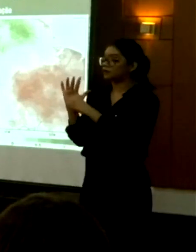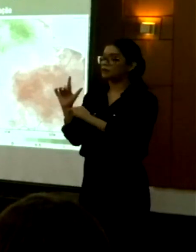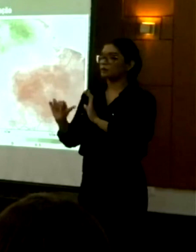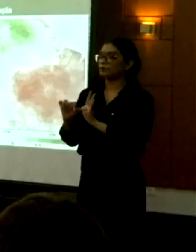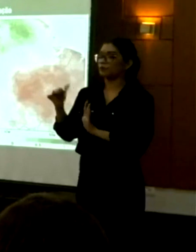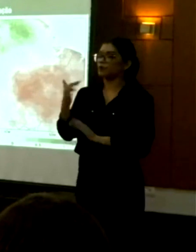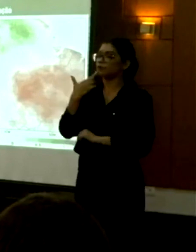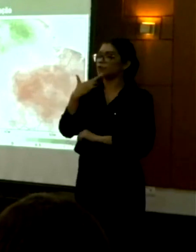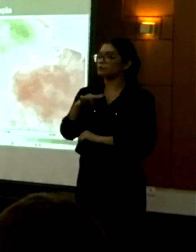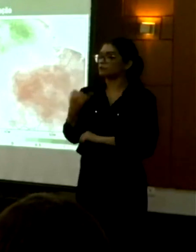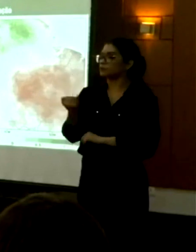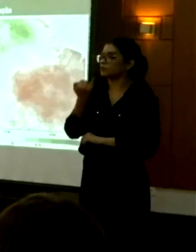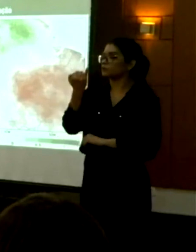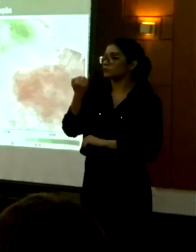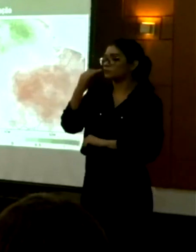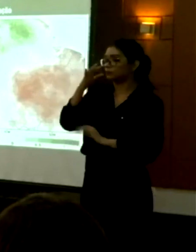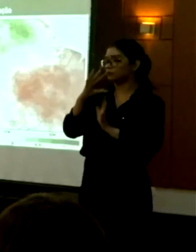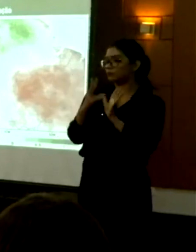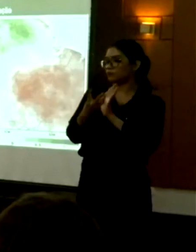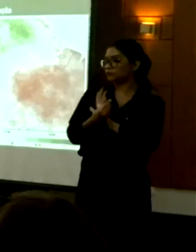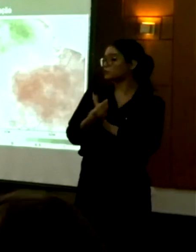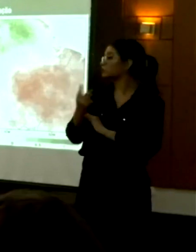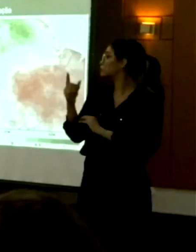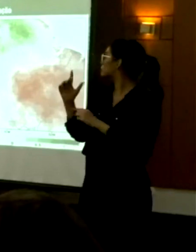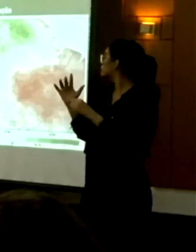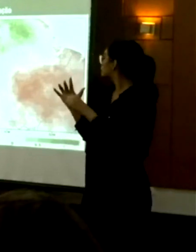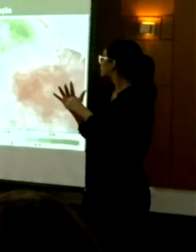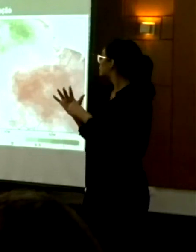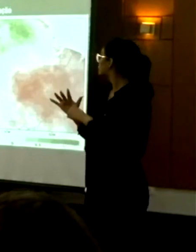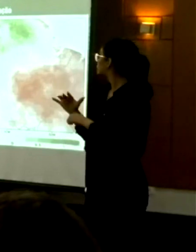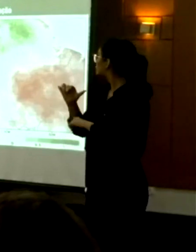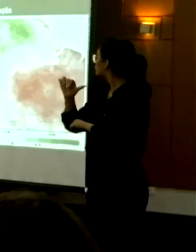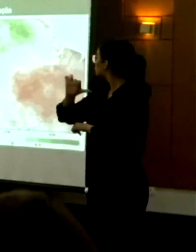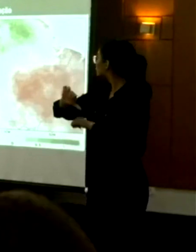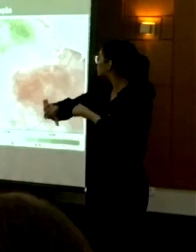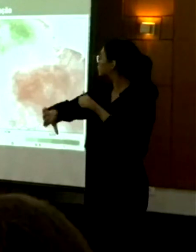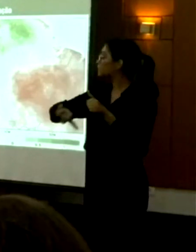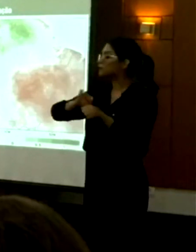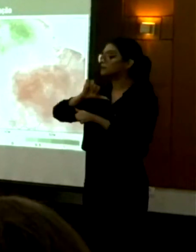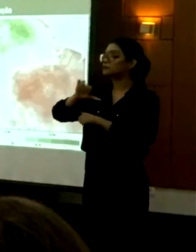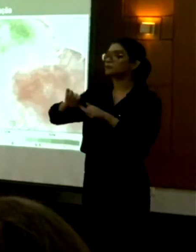change of use land cover the standing forest is important because it maintains the climate less if you remove the forest